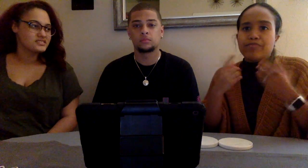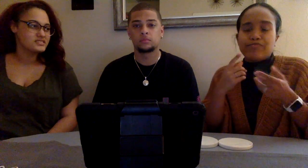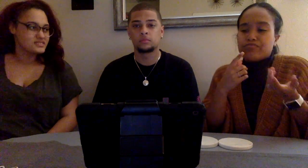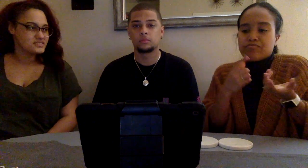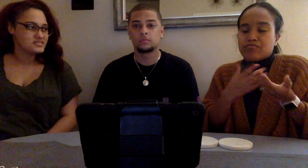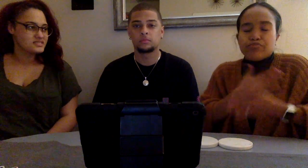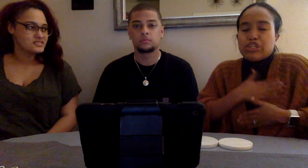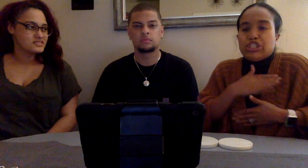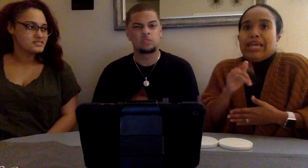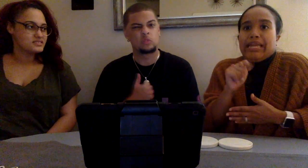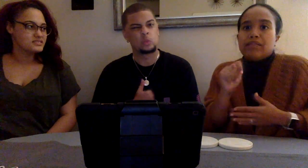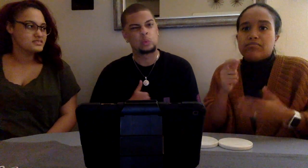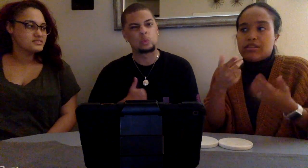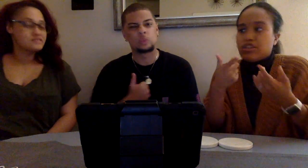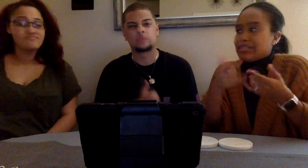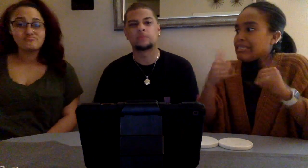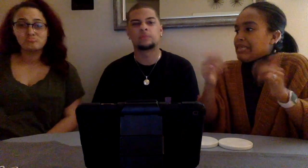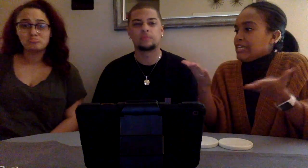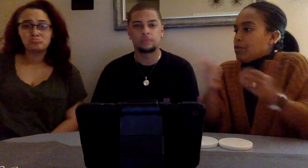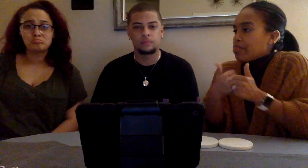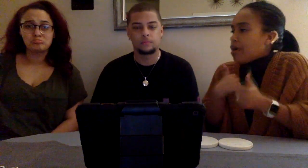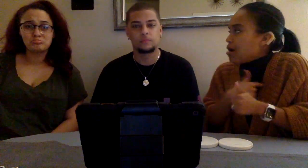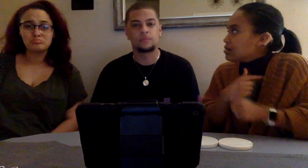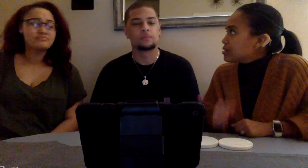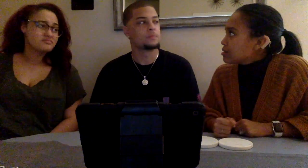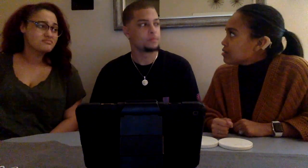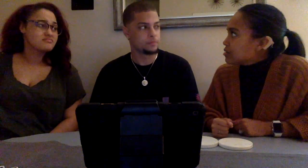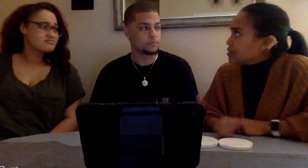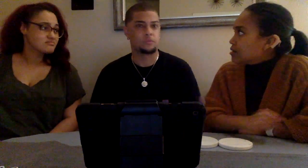Dante: Sorry! V: We appreciate that you're still here with us.